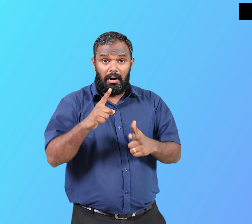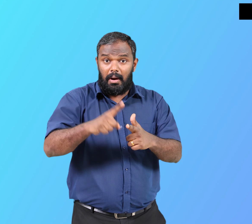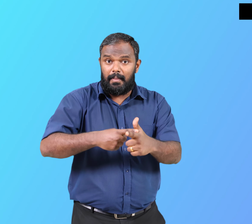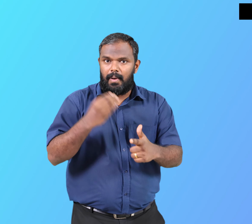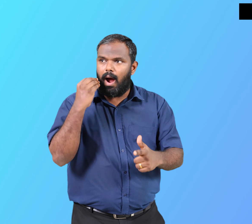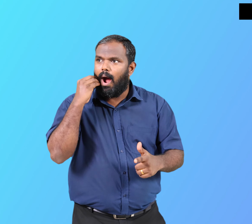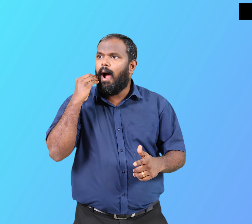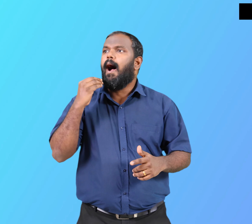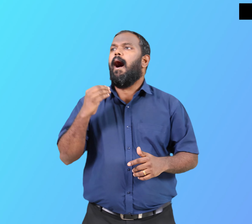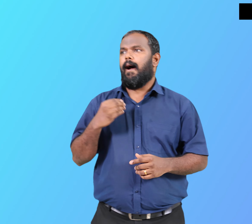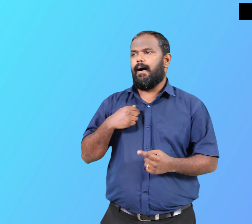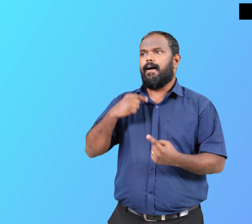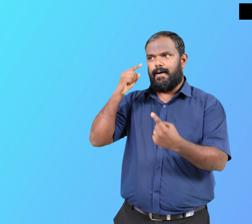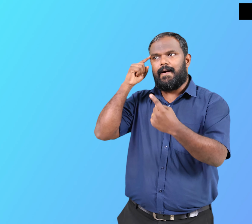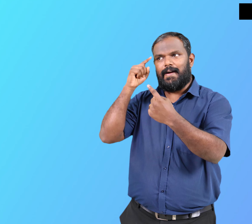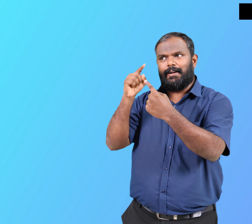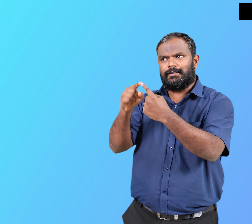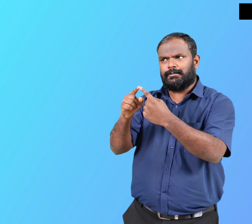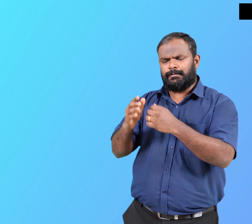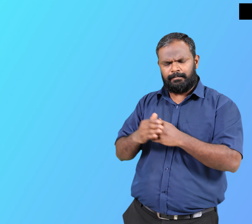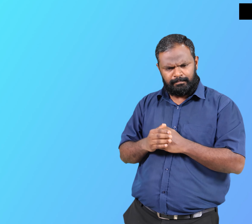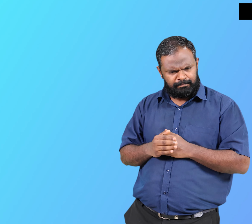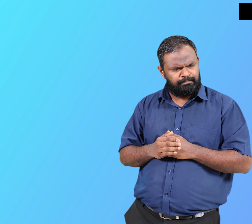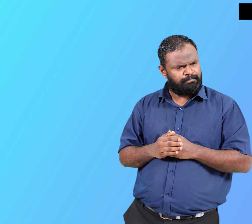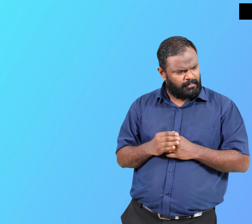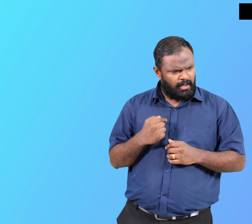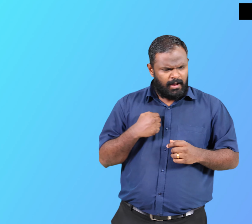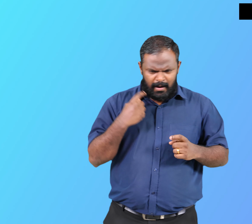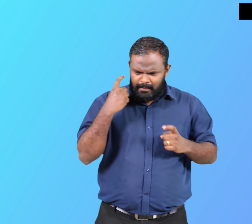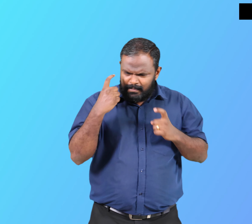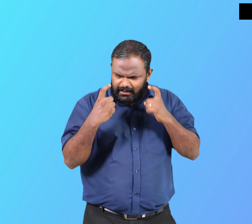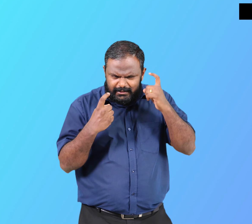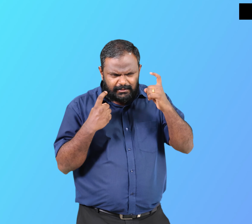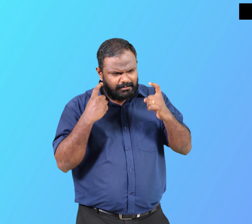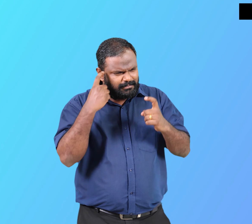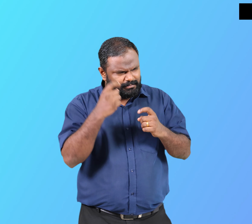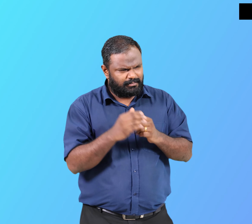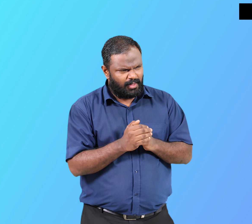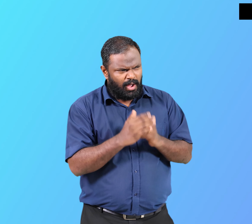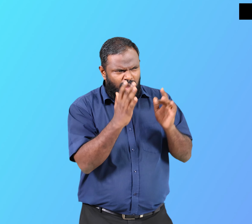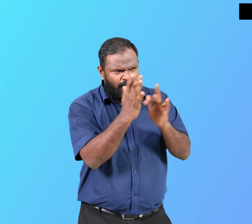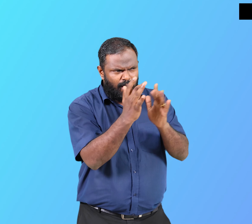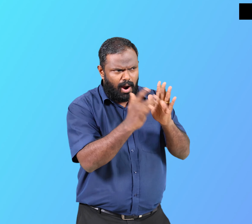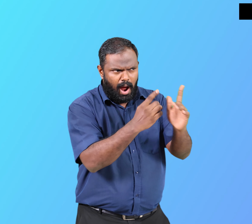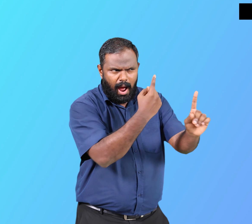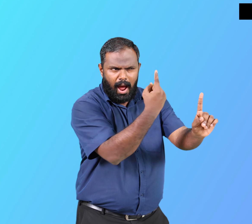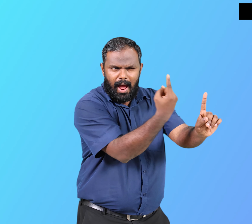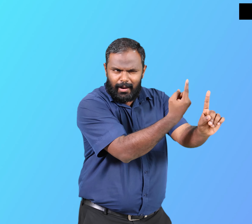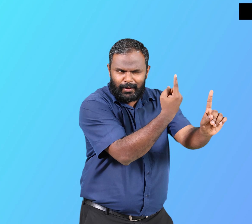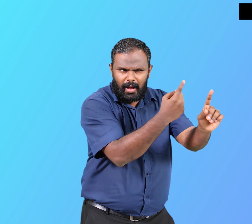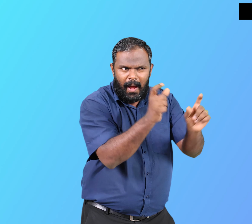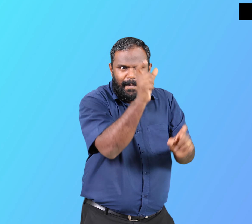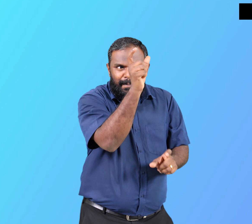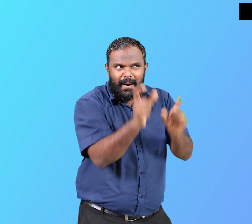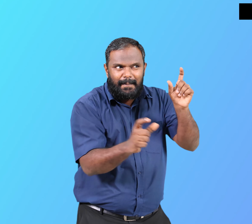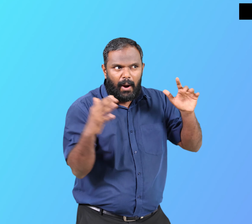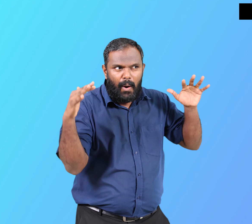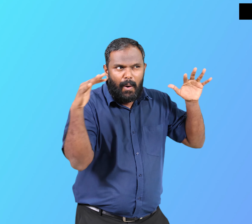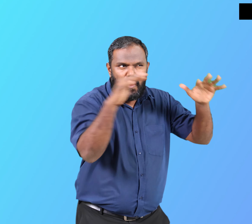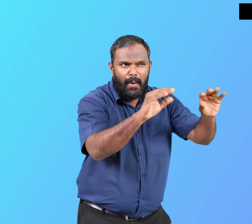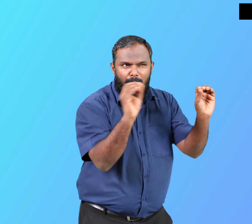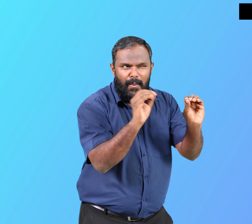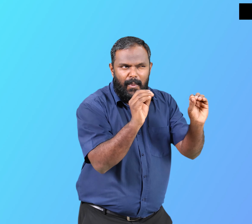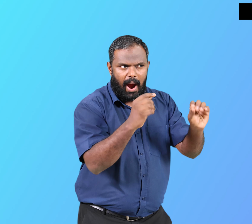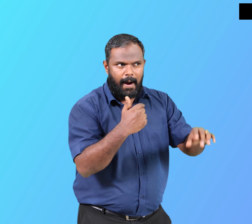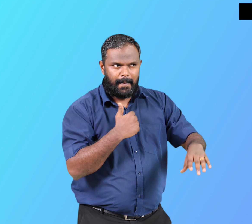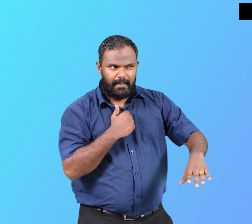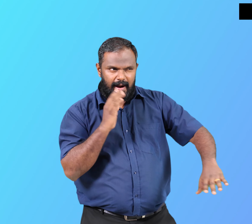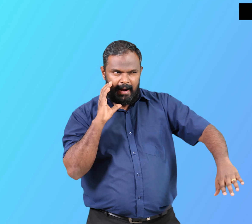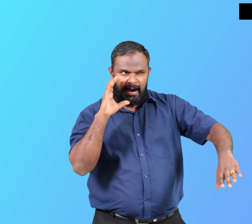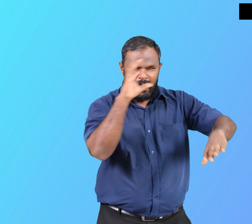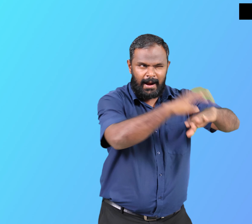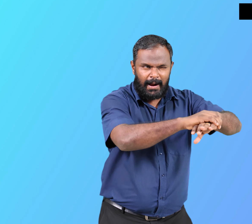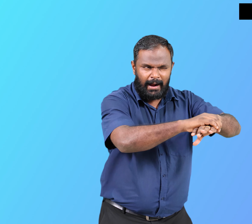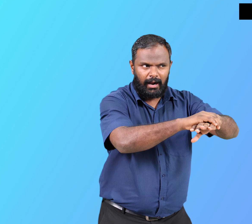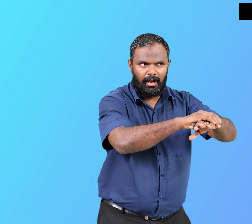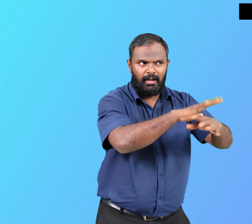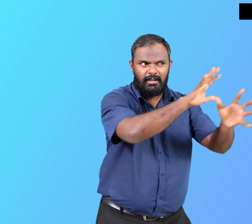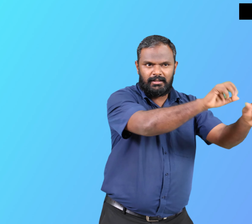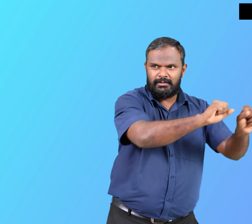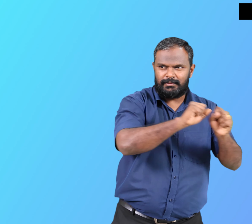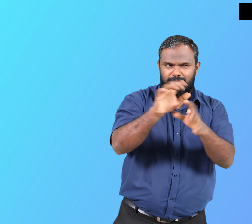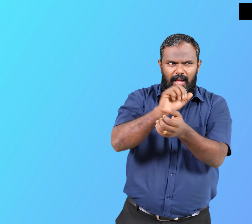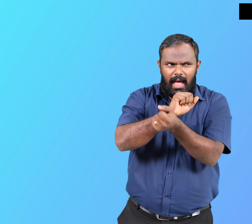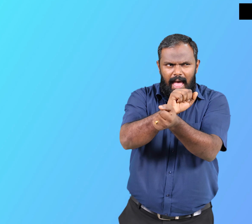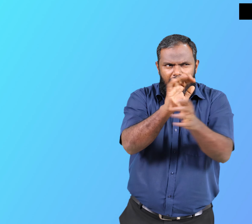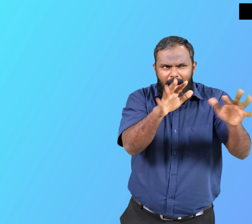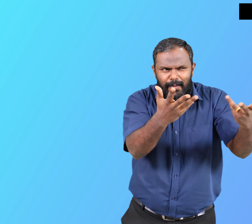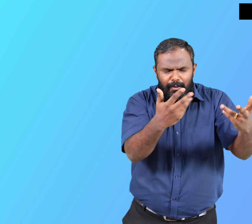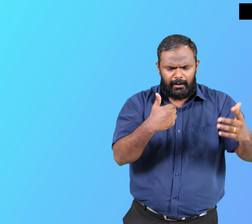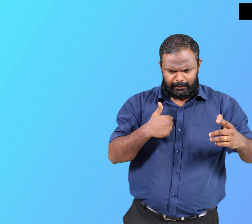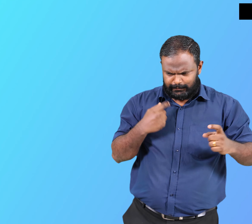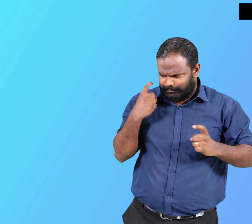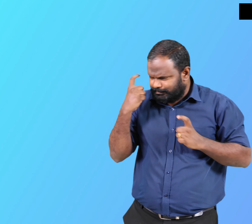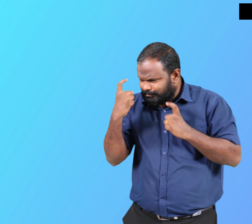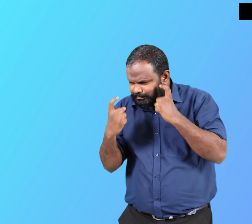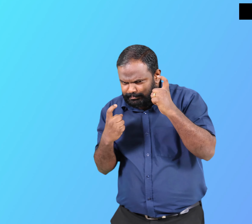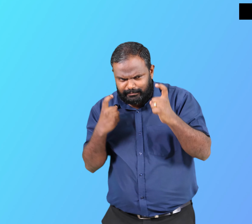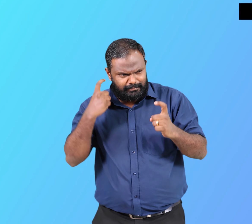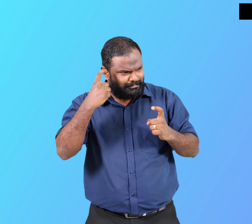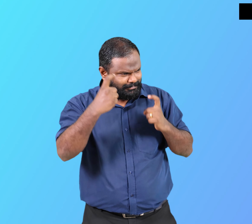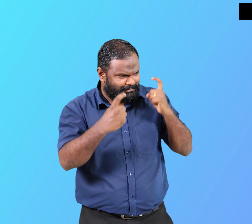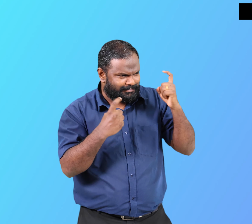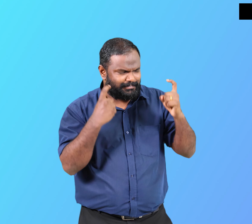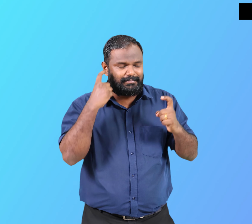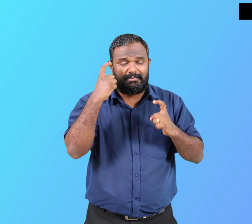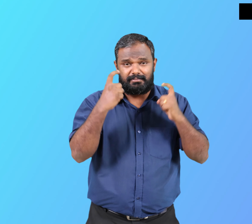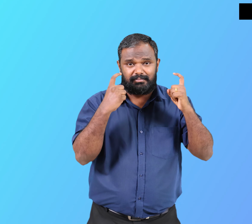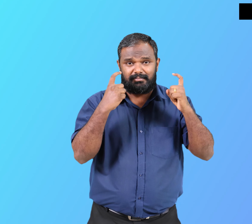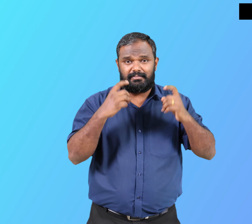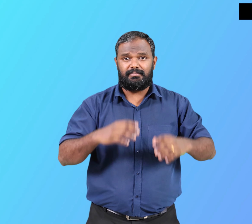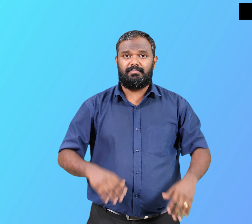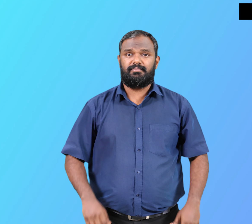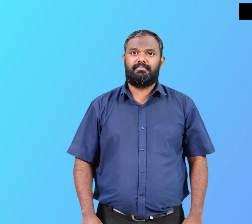He agreed. Then he waited for the best time to hand him over to them. He wanted to do it when no one was around to see it.